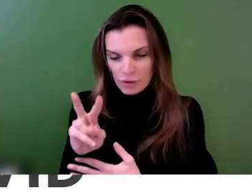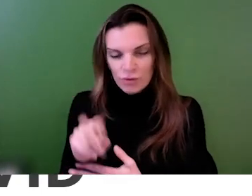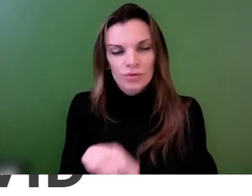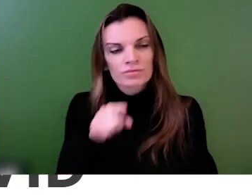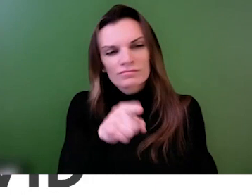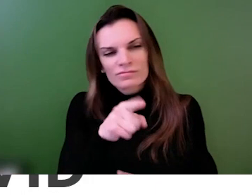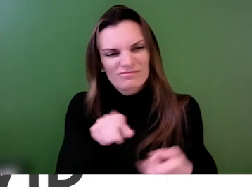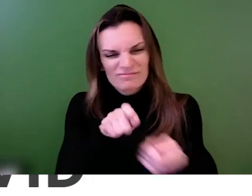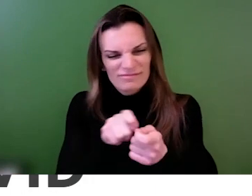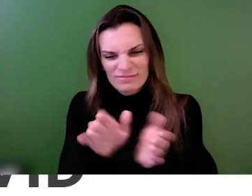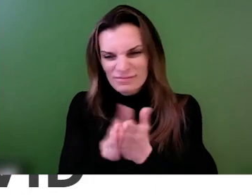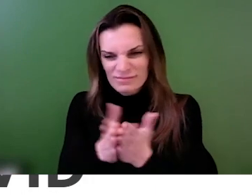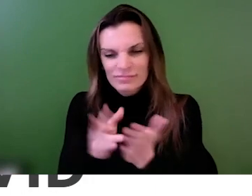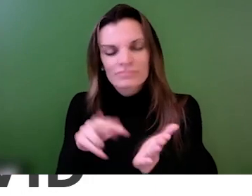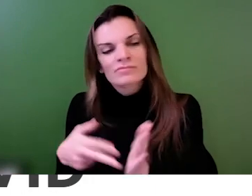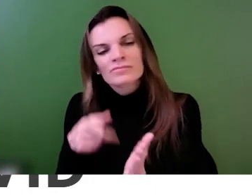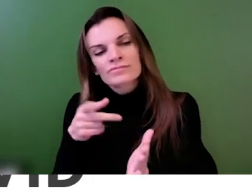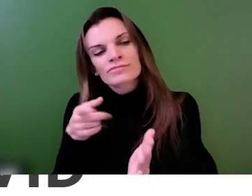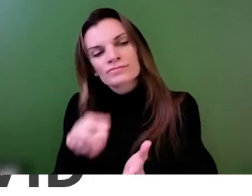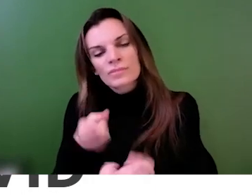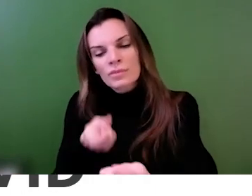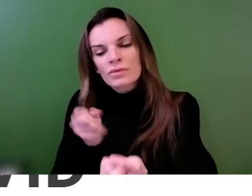support group in book form. So